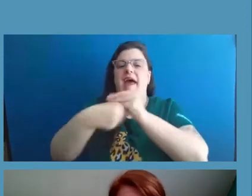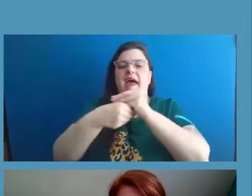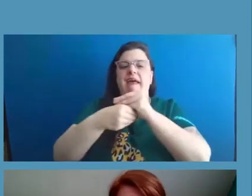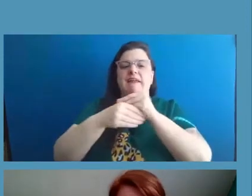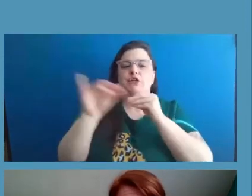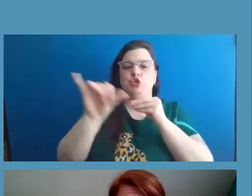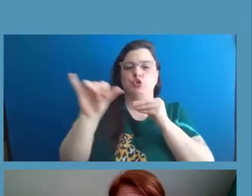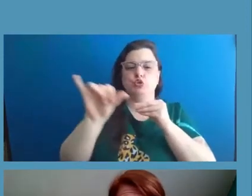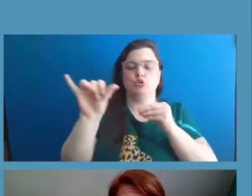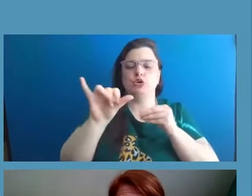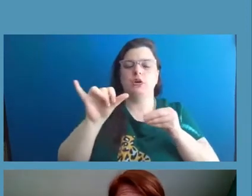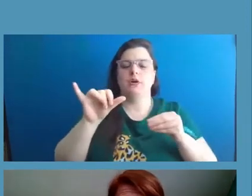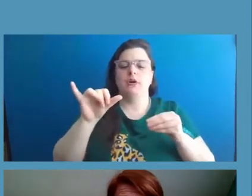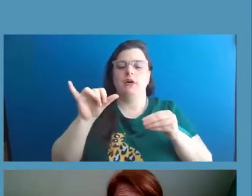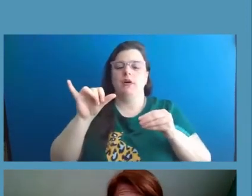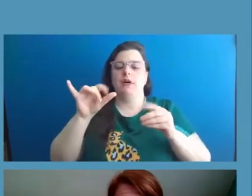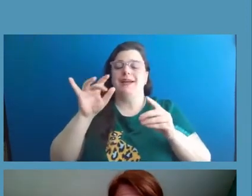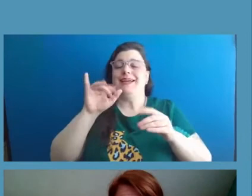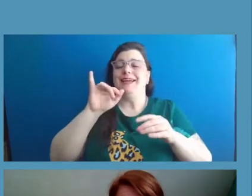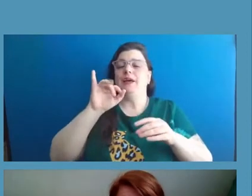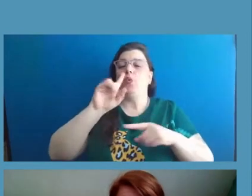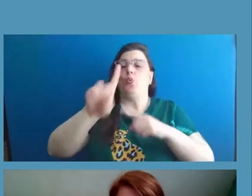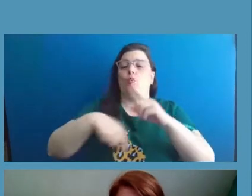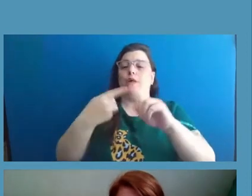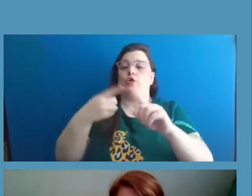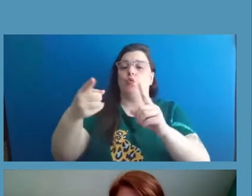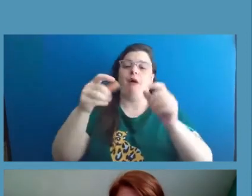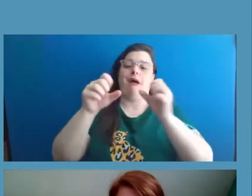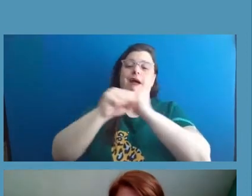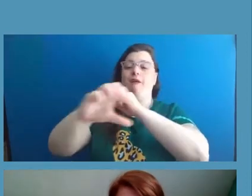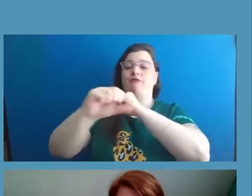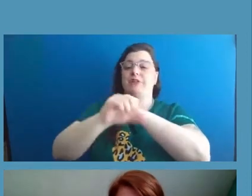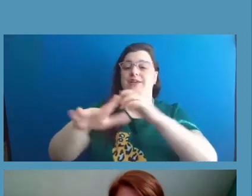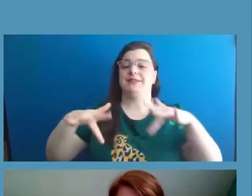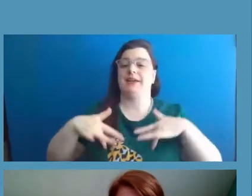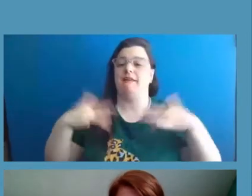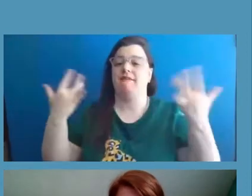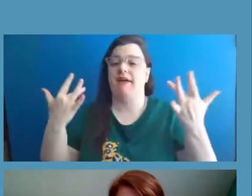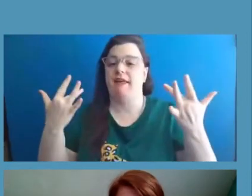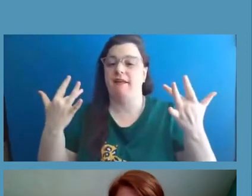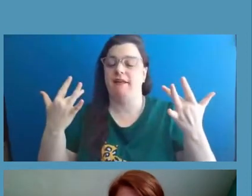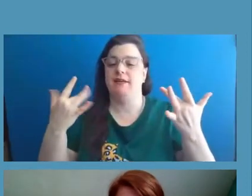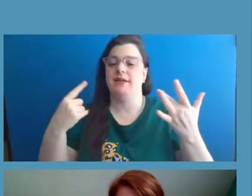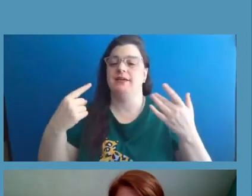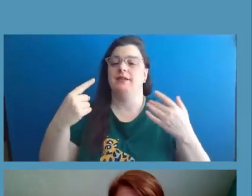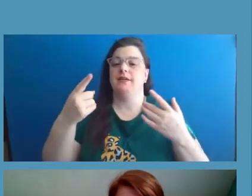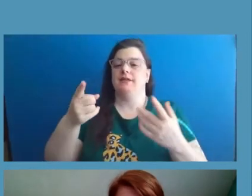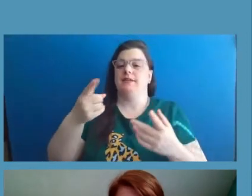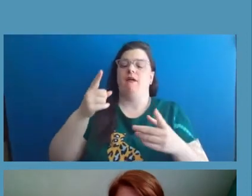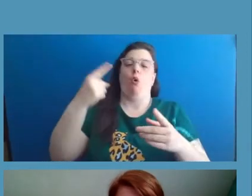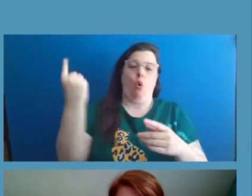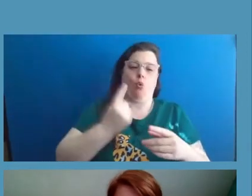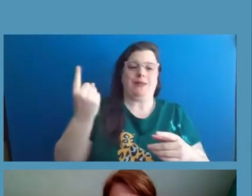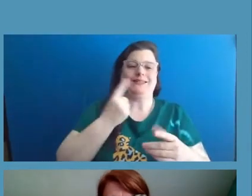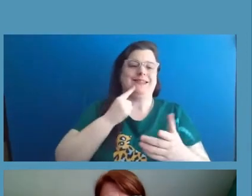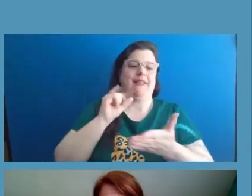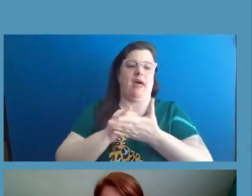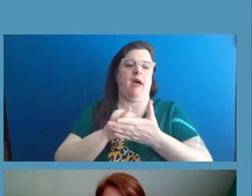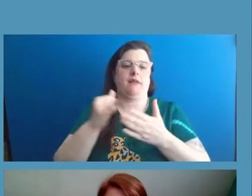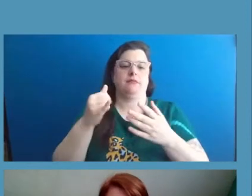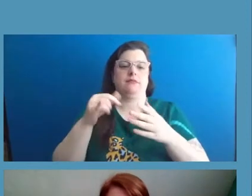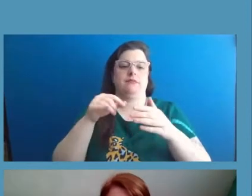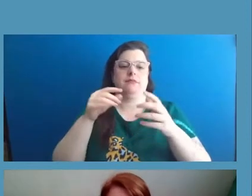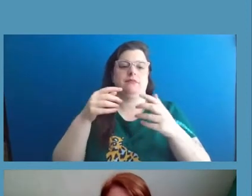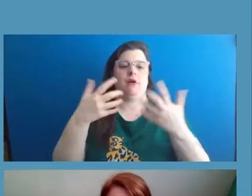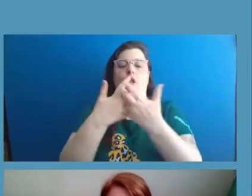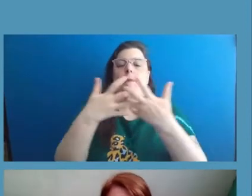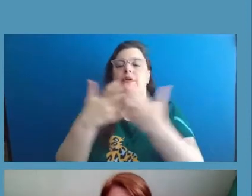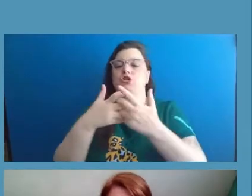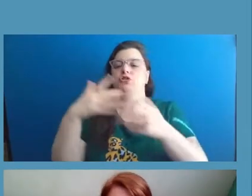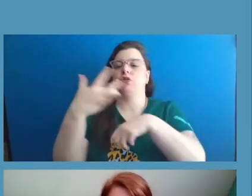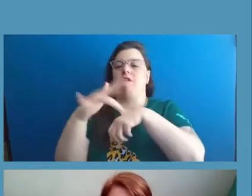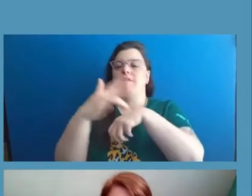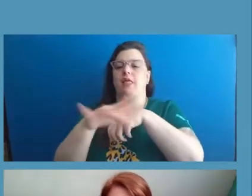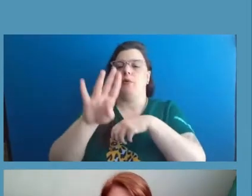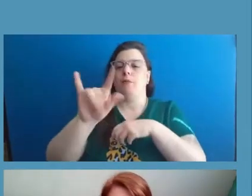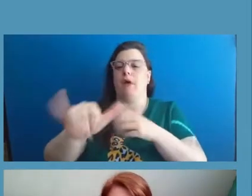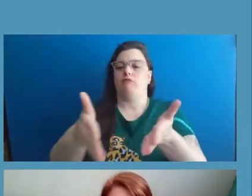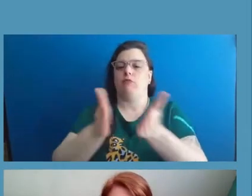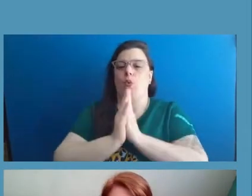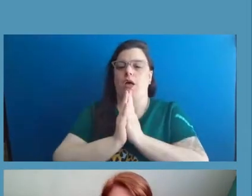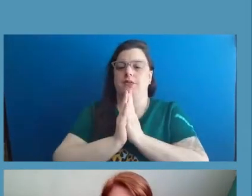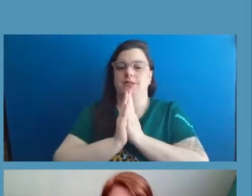And I did want to add something -- when you advertise an event, always say that accommodations are